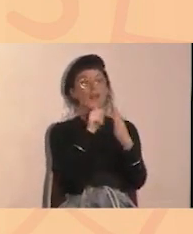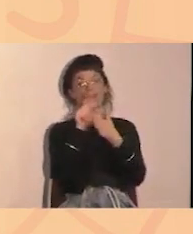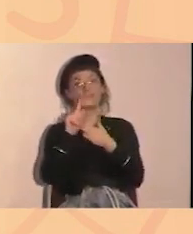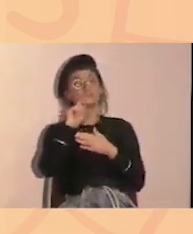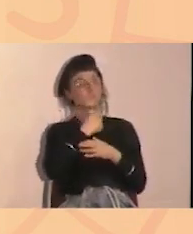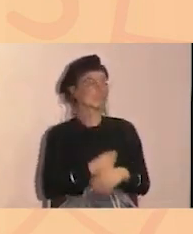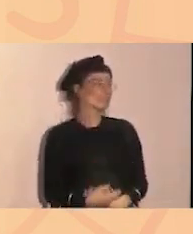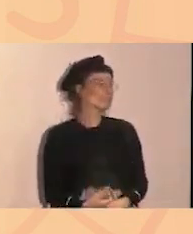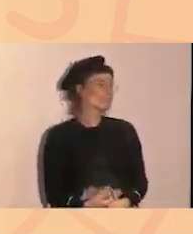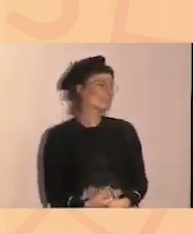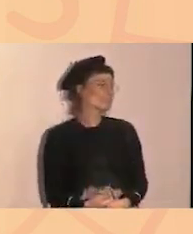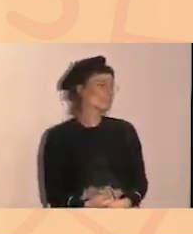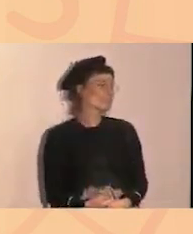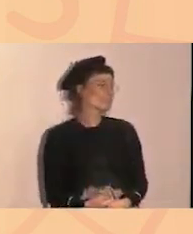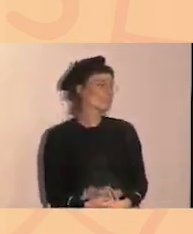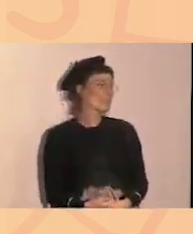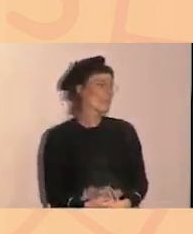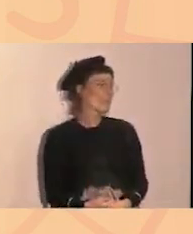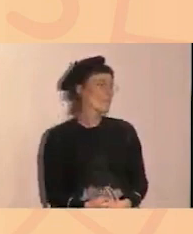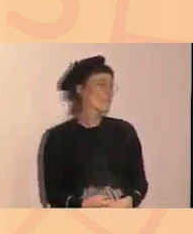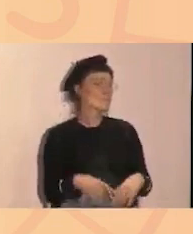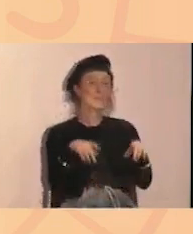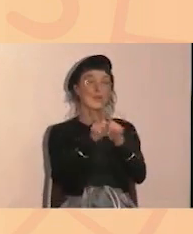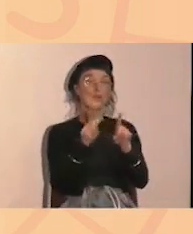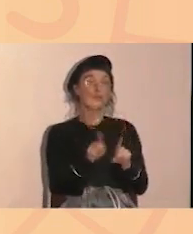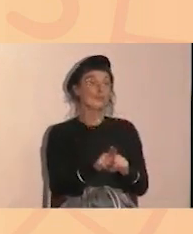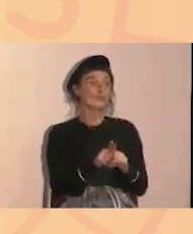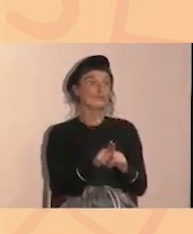We also had Peggy Griffith's amazing truth-telling